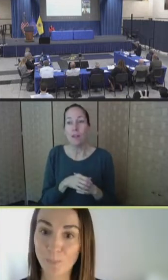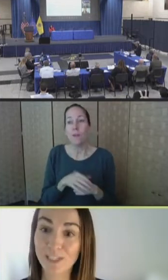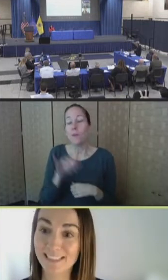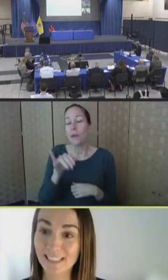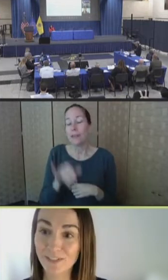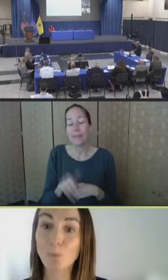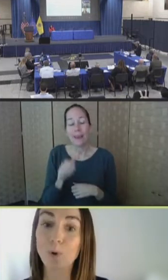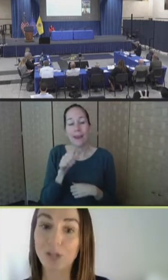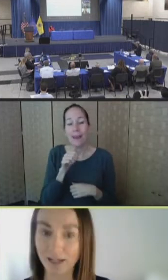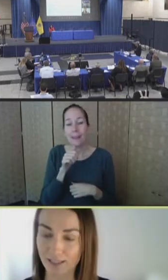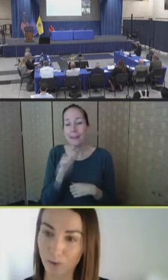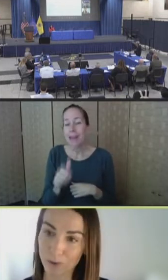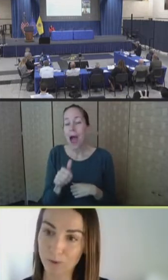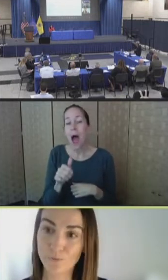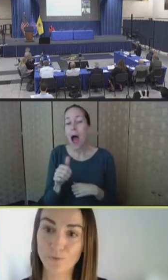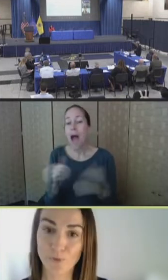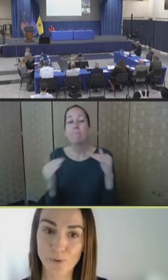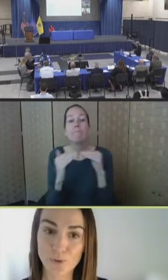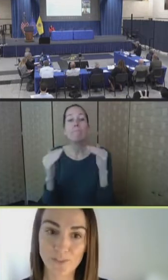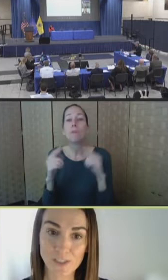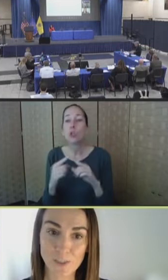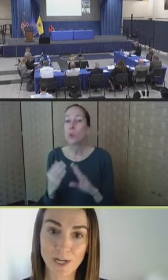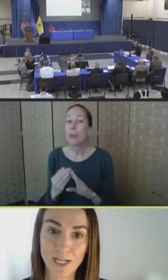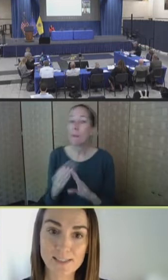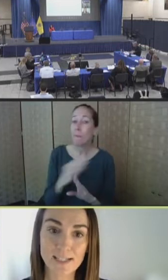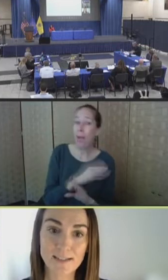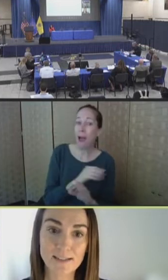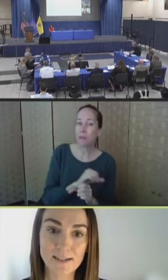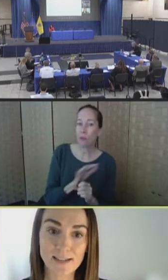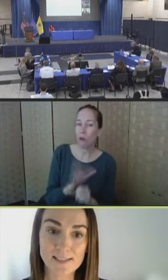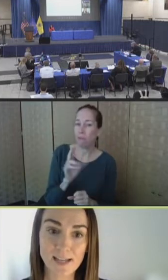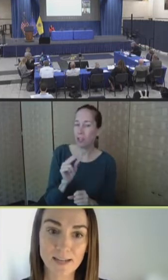but it's even more consequential for those who experienced it. Next slide.